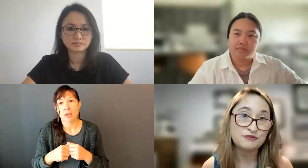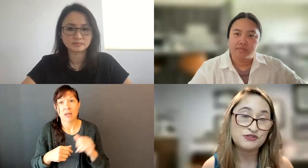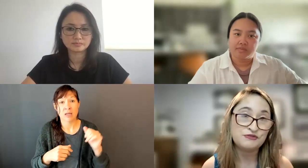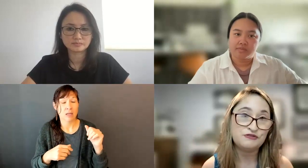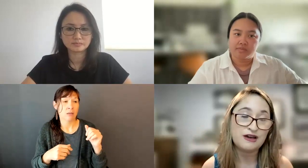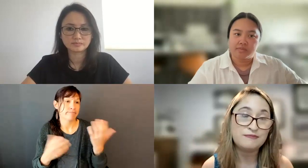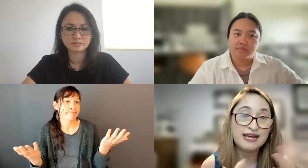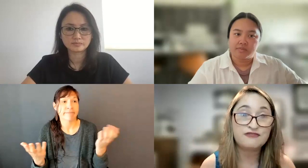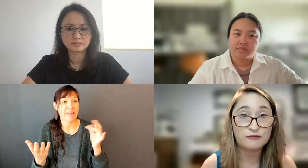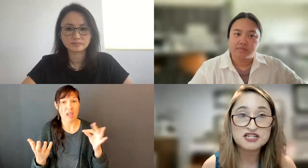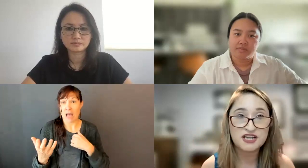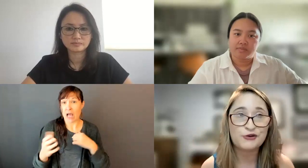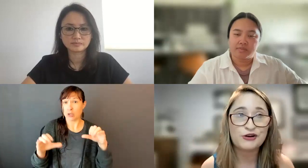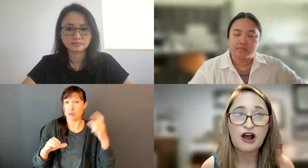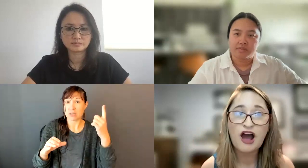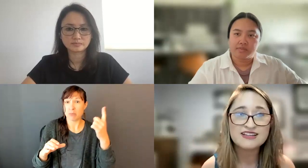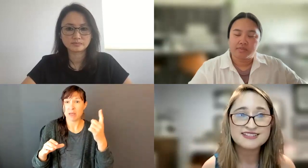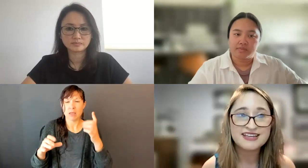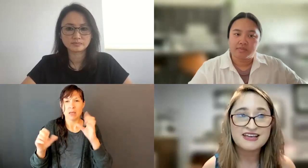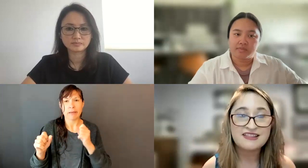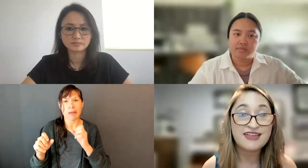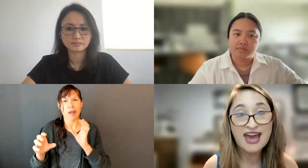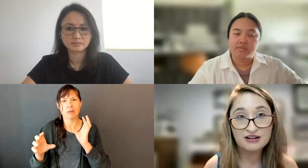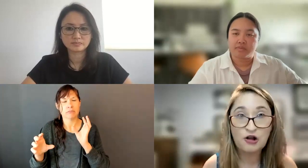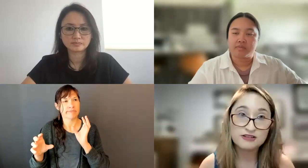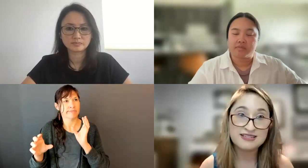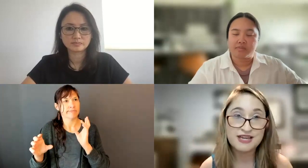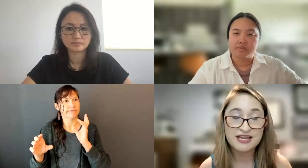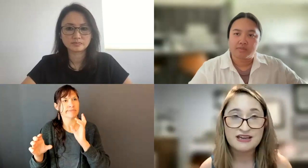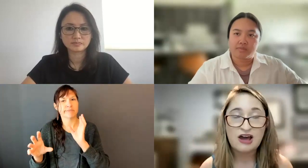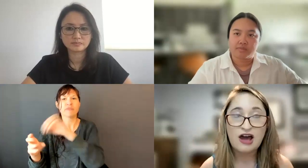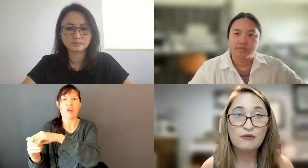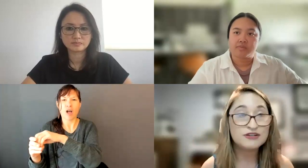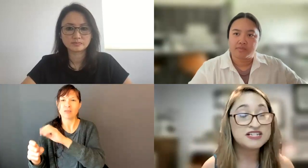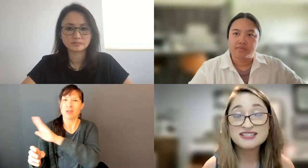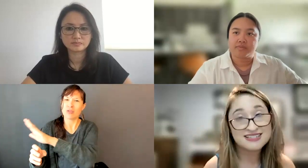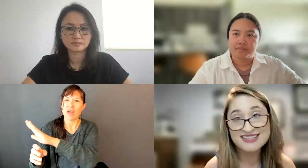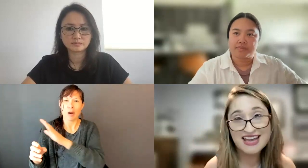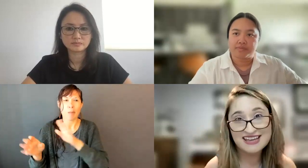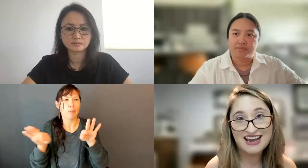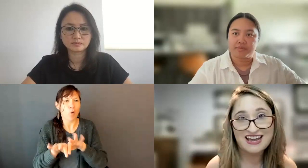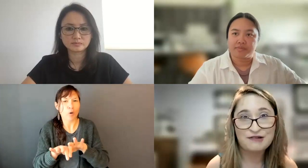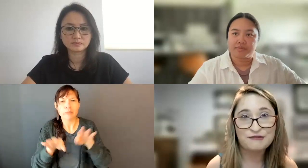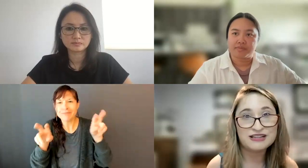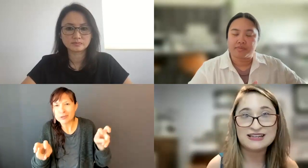to a meaningful mission or cause that called to me. Which isn't to say that I wouldn't love